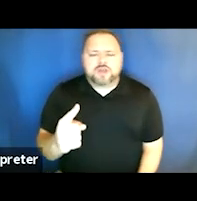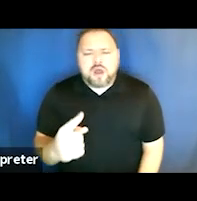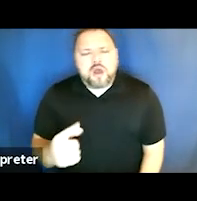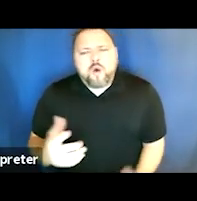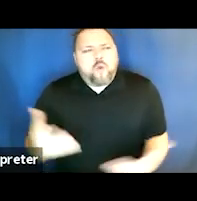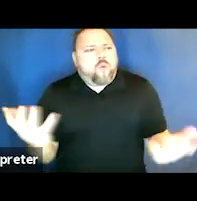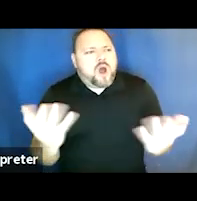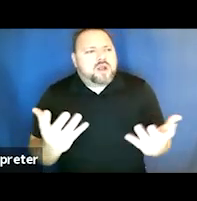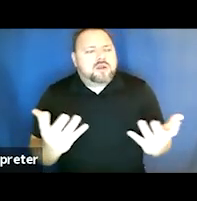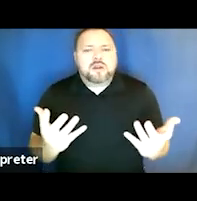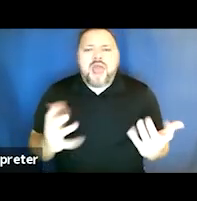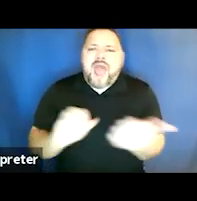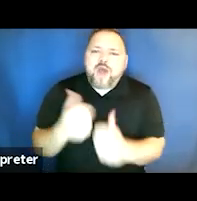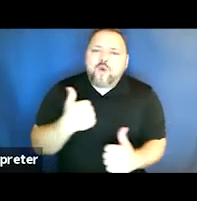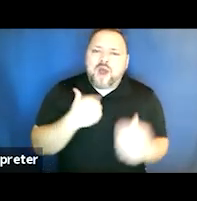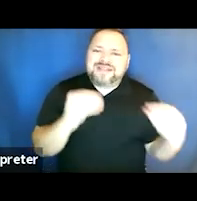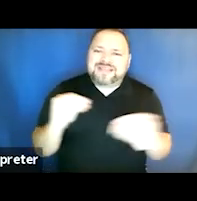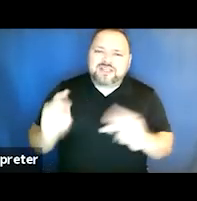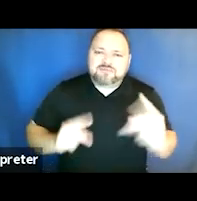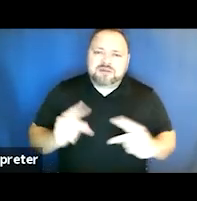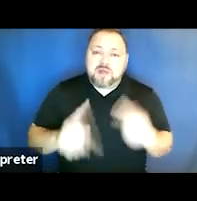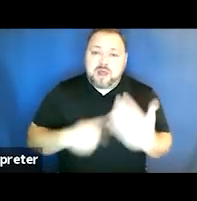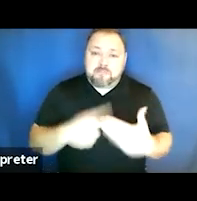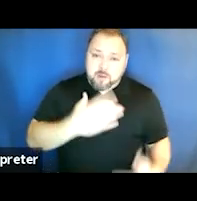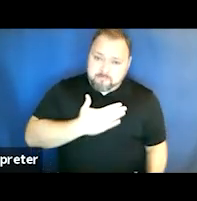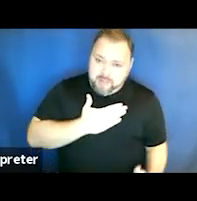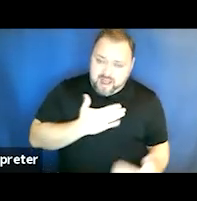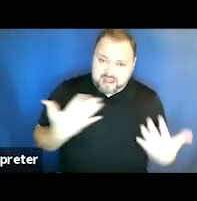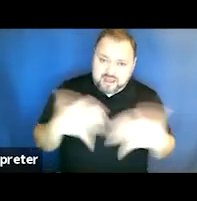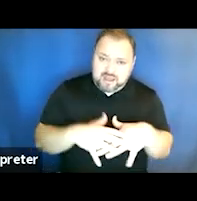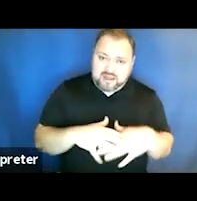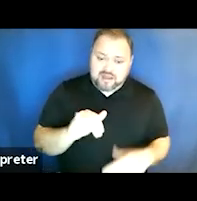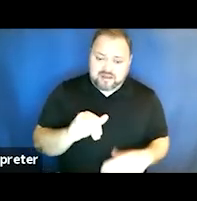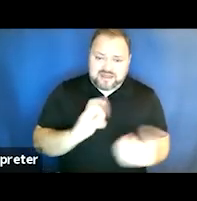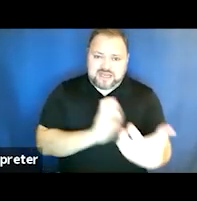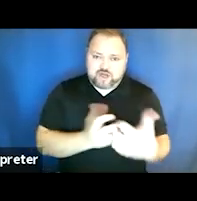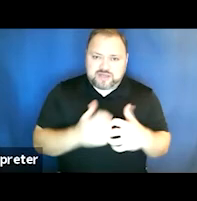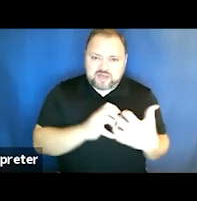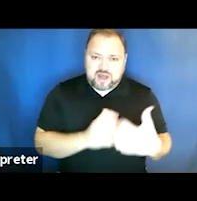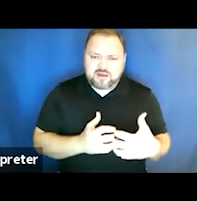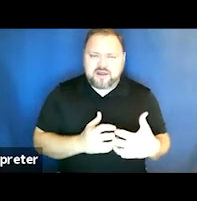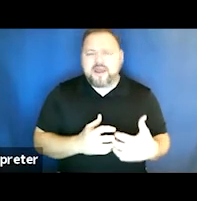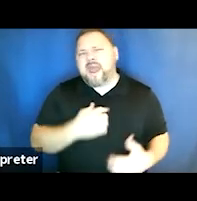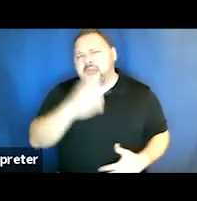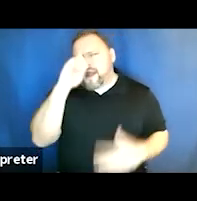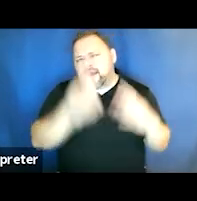How do I teach people about my intersectionality? I can think of two major ways.